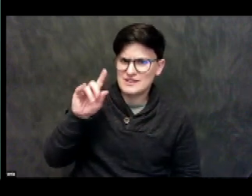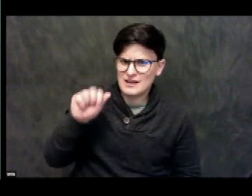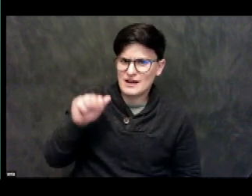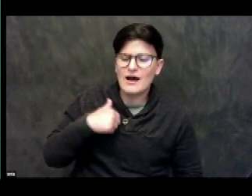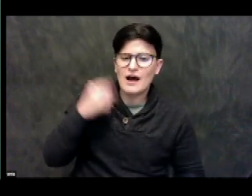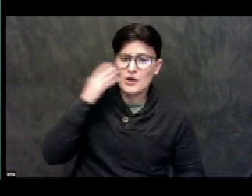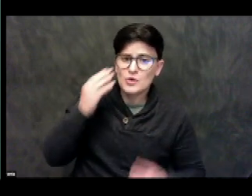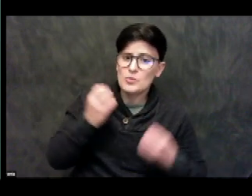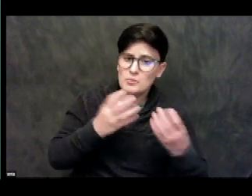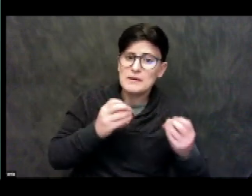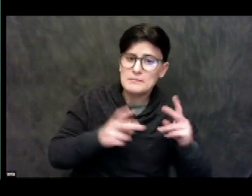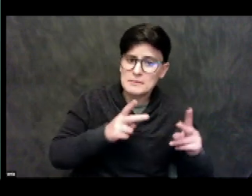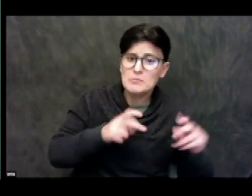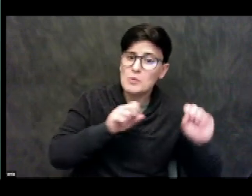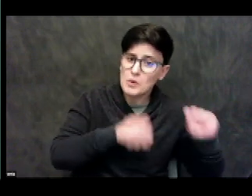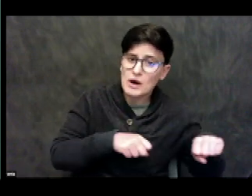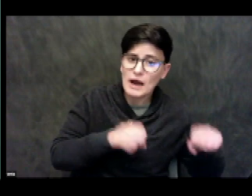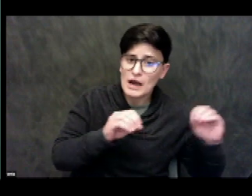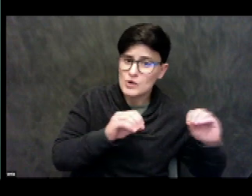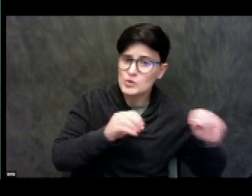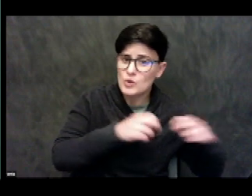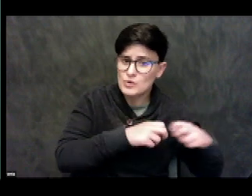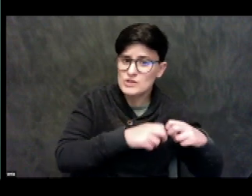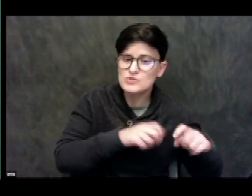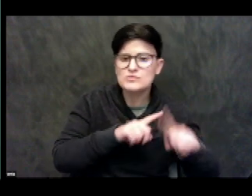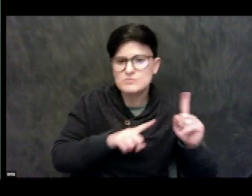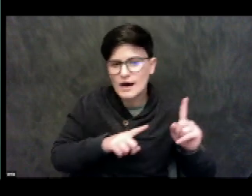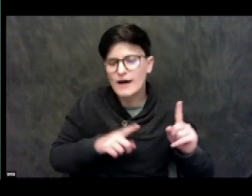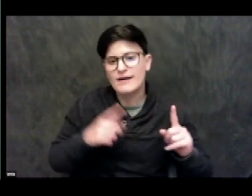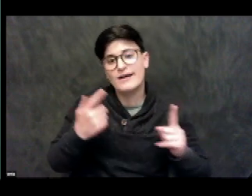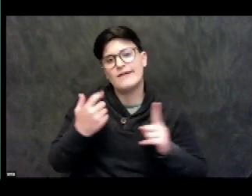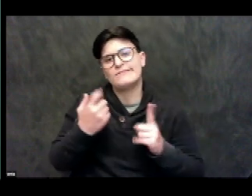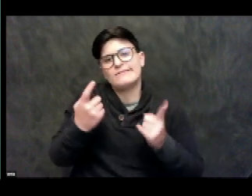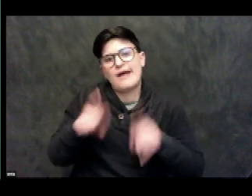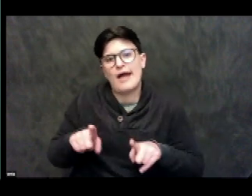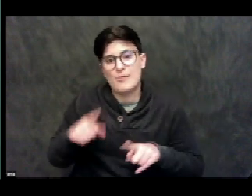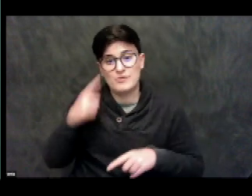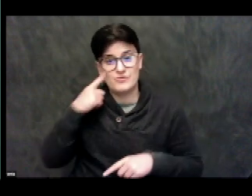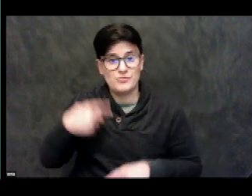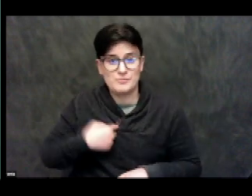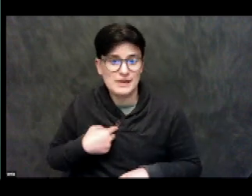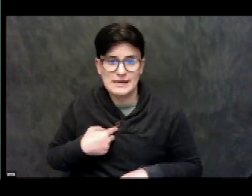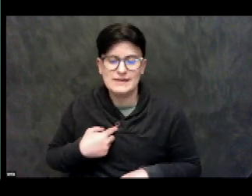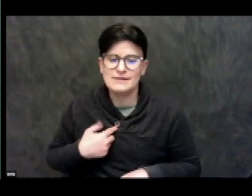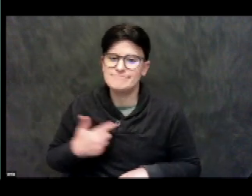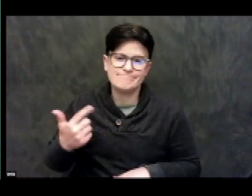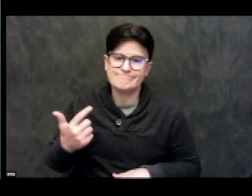But that was something that happened for me that the baby would have got stuck.